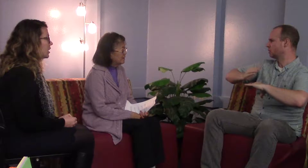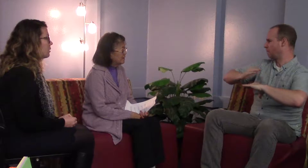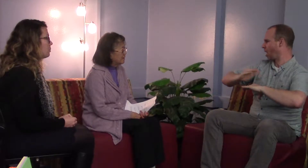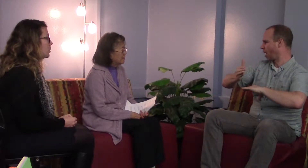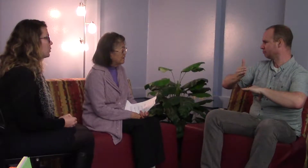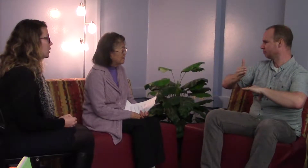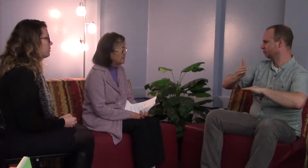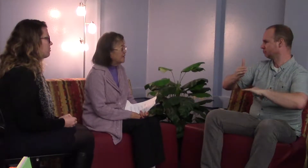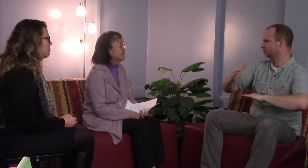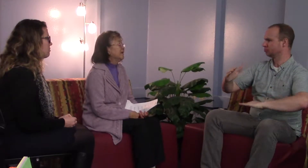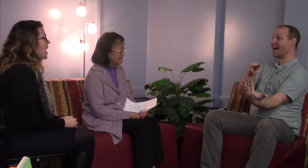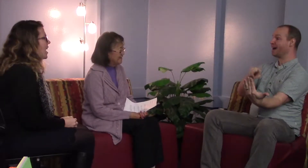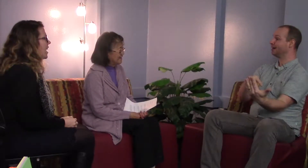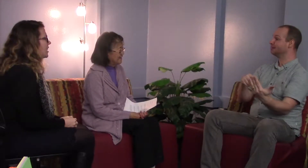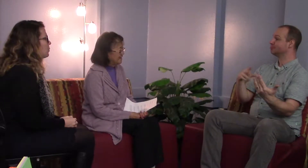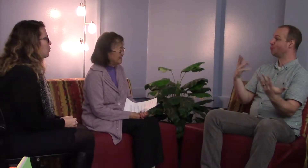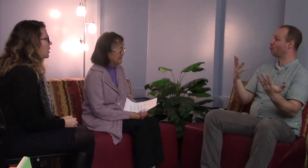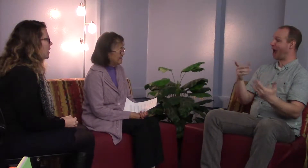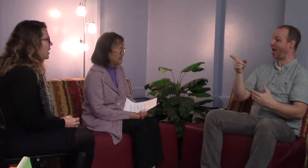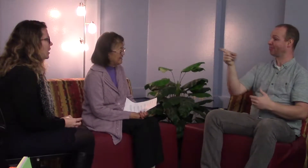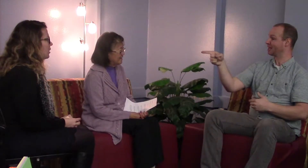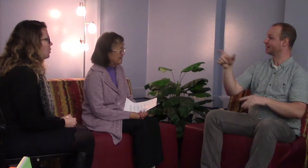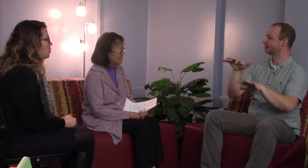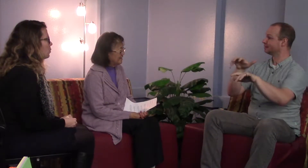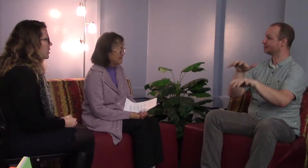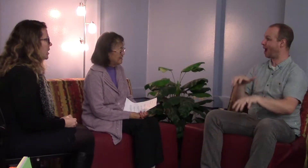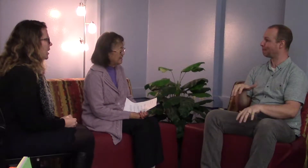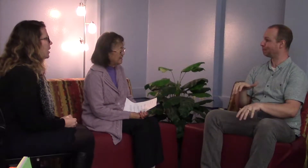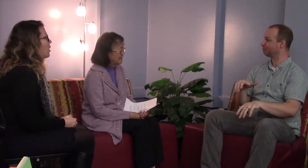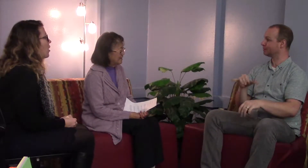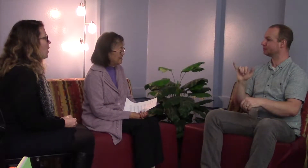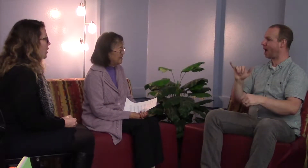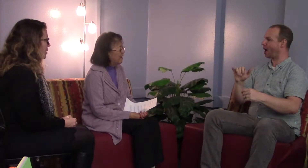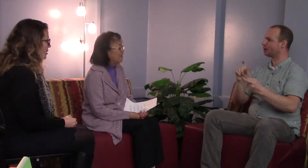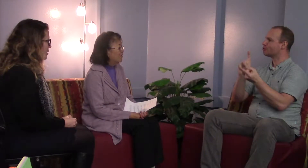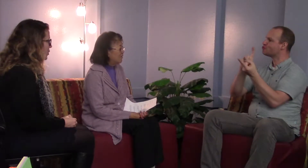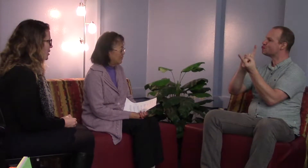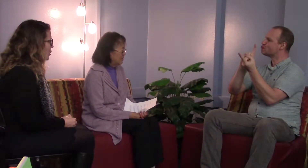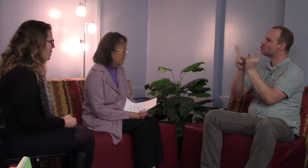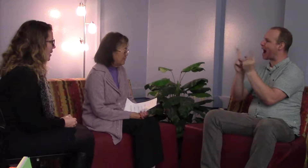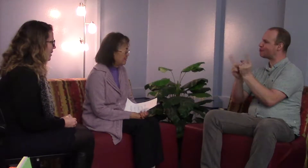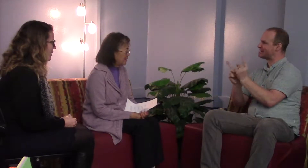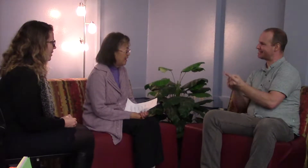a computer, and I'm reading what they are transcribing.